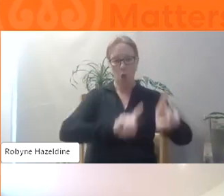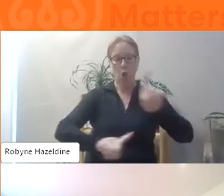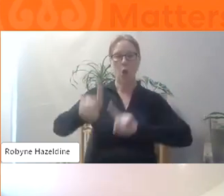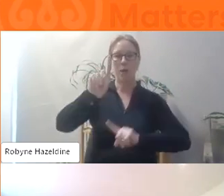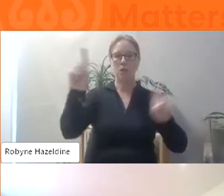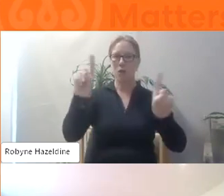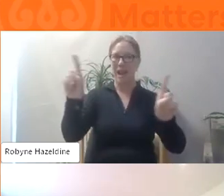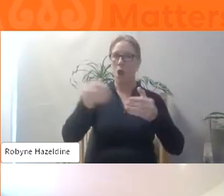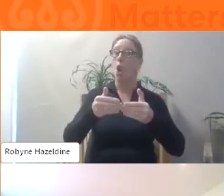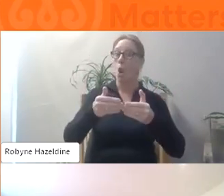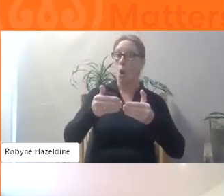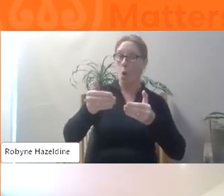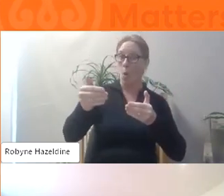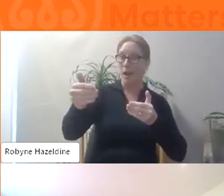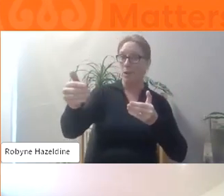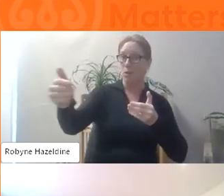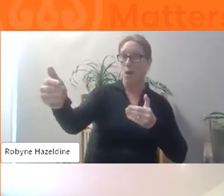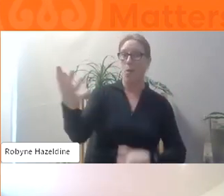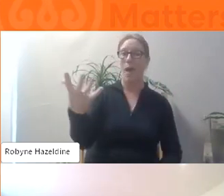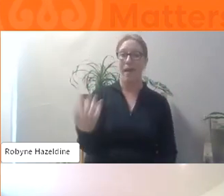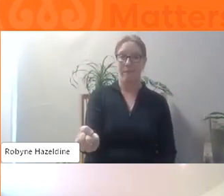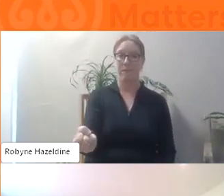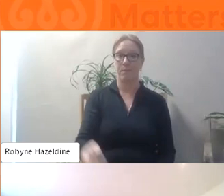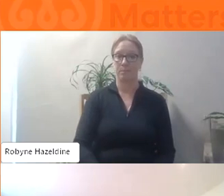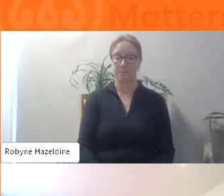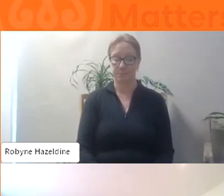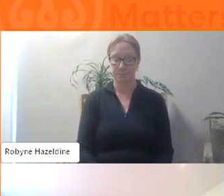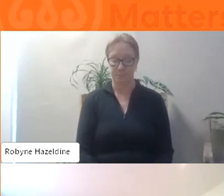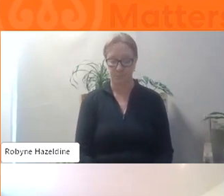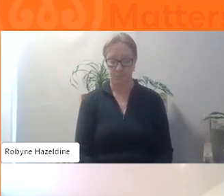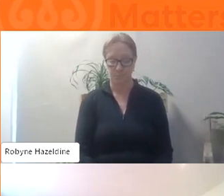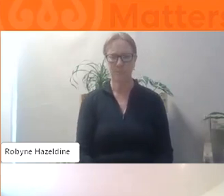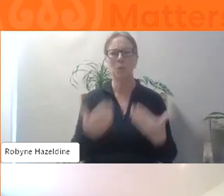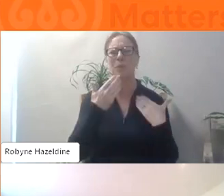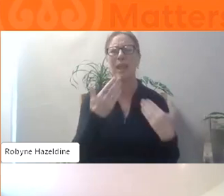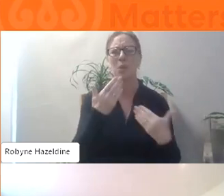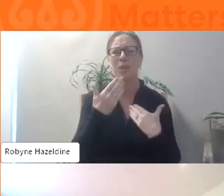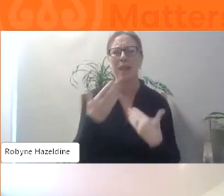a long way to go. So thank you for putting me in the doer group.